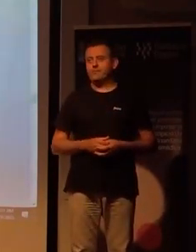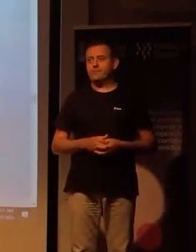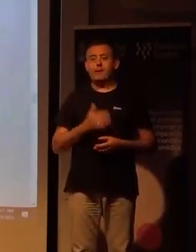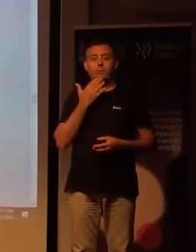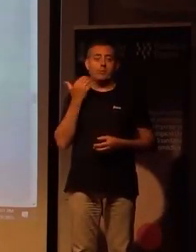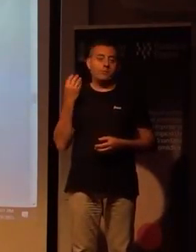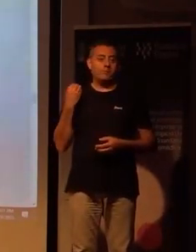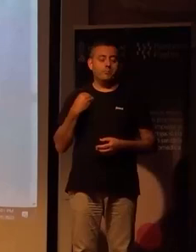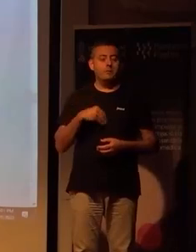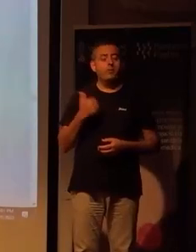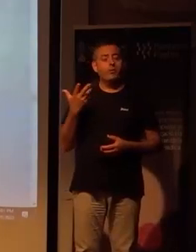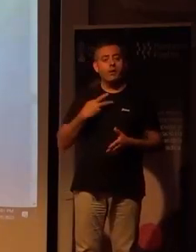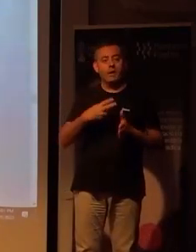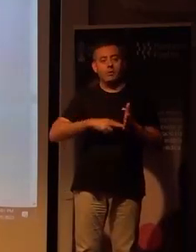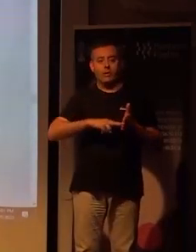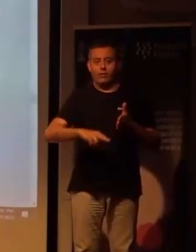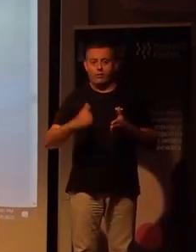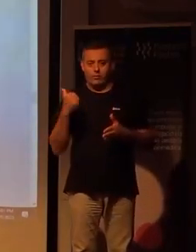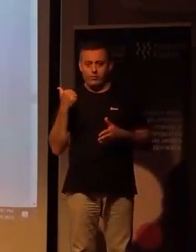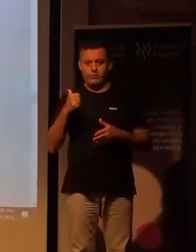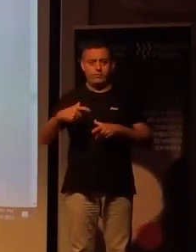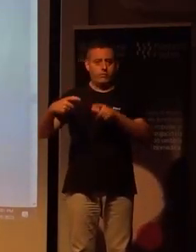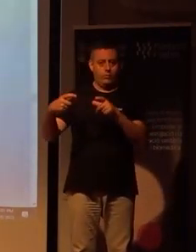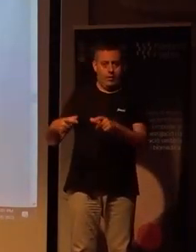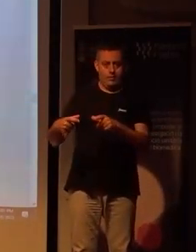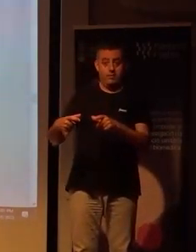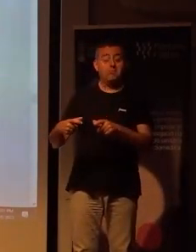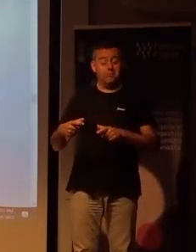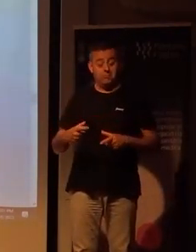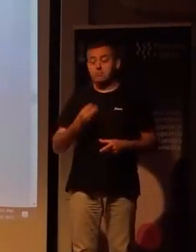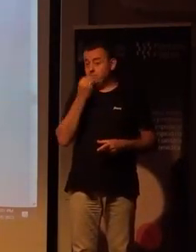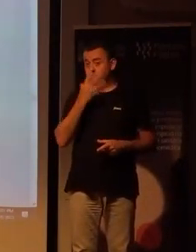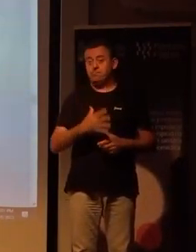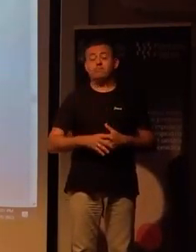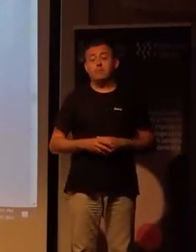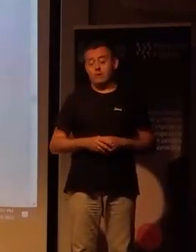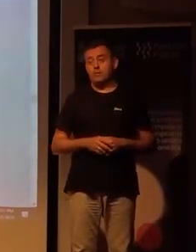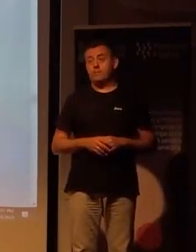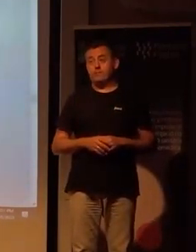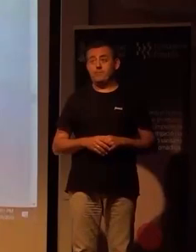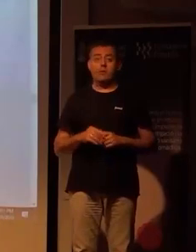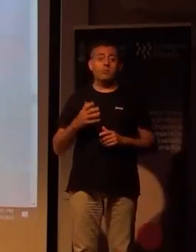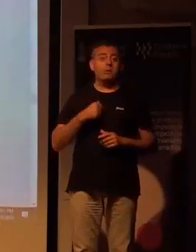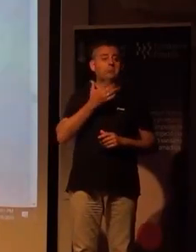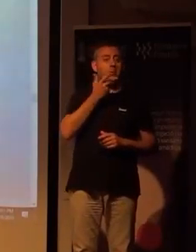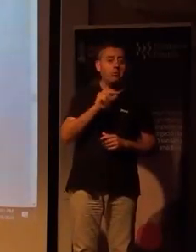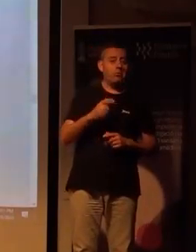in the United Kingdom, is a super good example of this. It is a city that went from being, well, unknown, it was not on the maps,